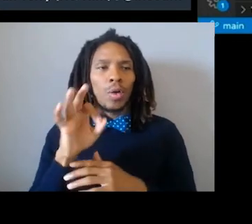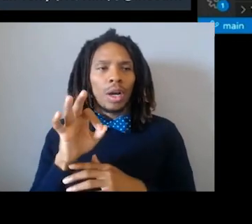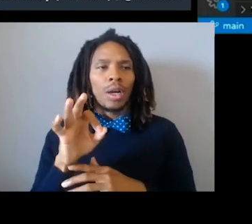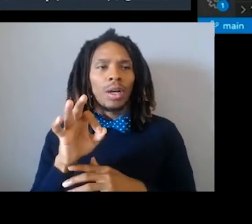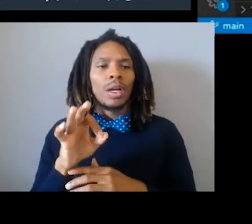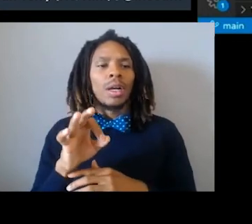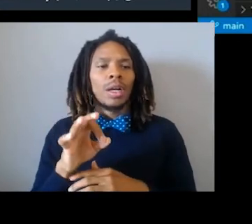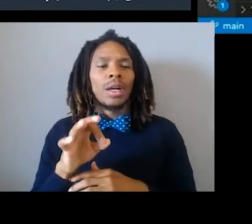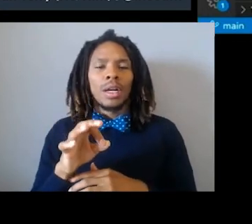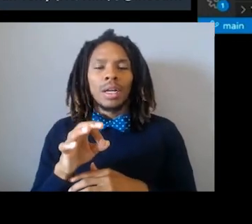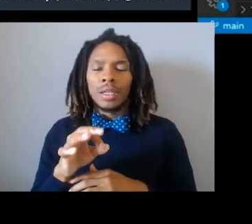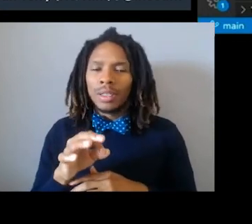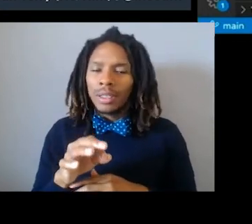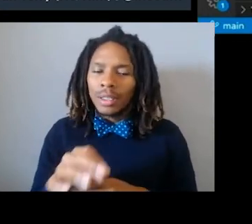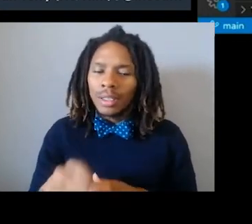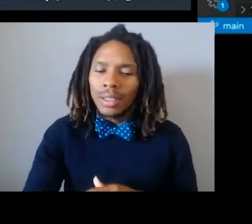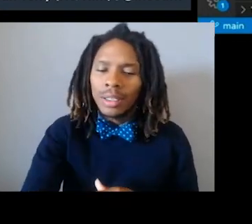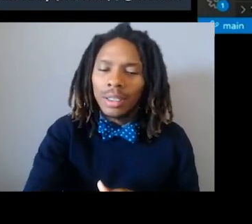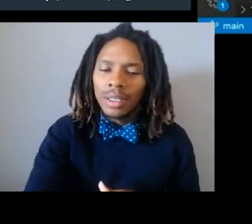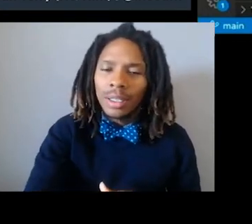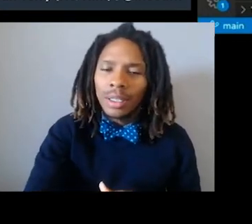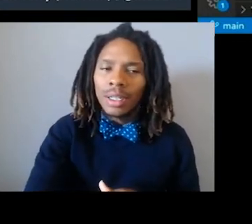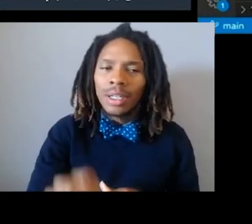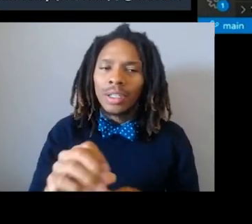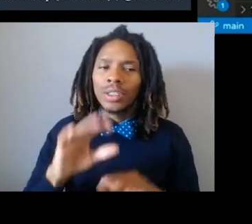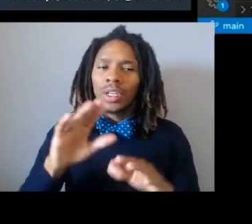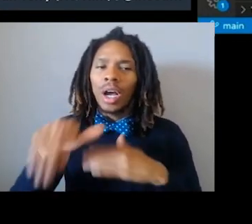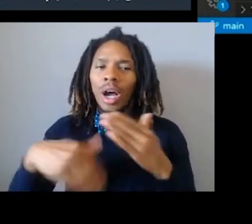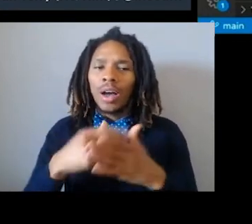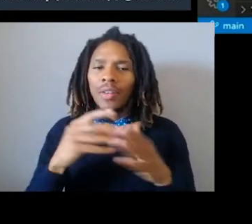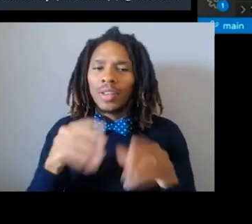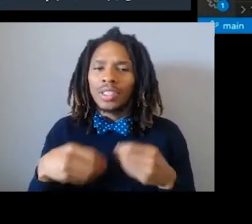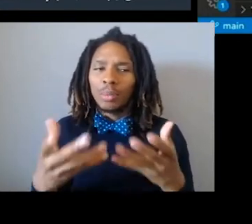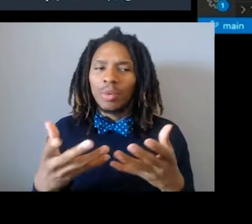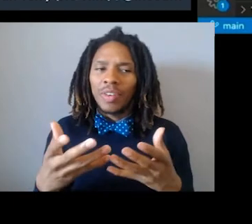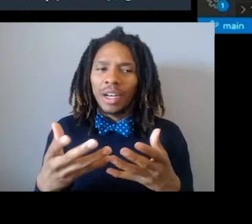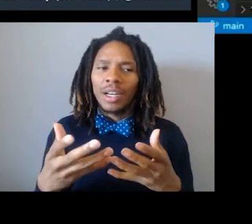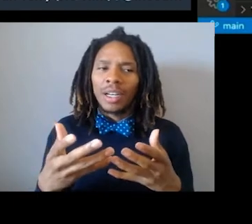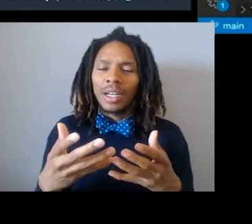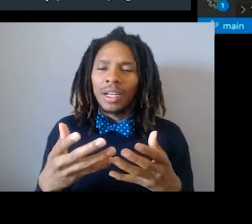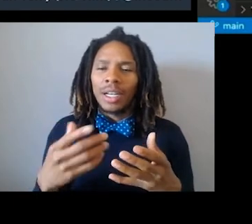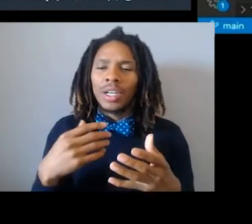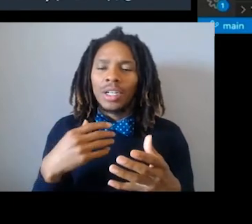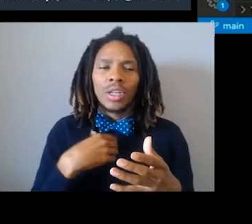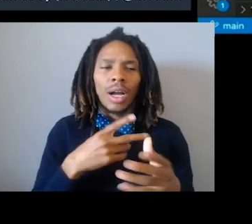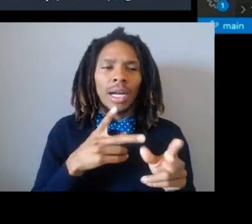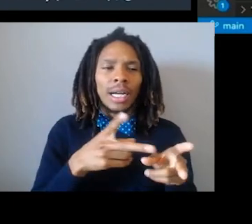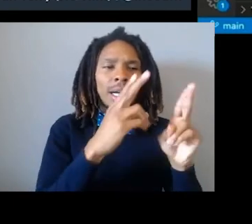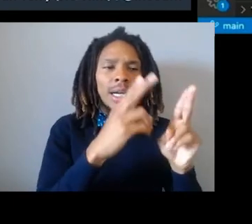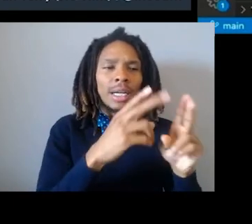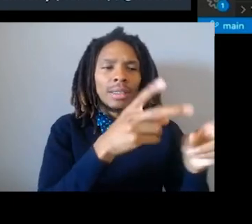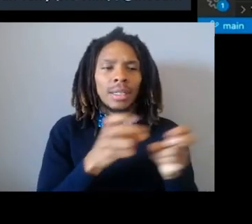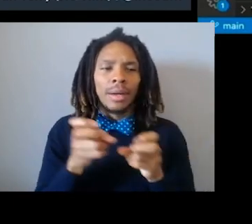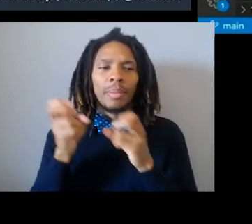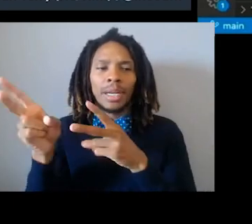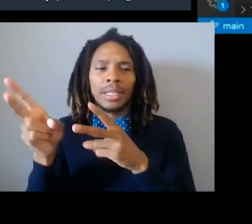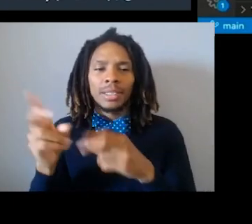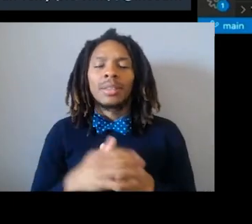So all of this is provided for you already. So I've just cut and paste their code into here, right? So we're defining an alarm